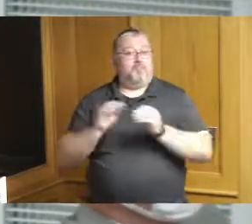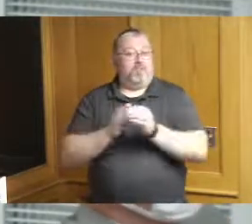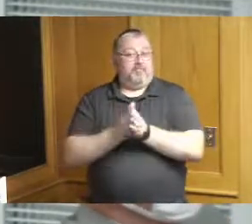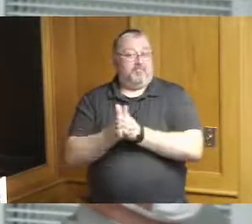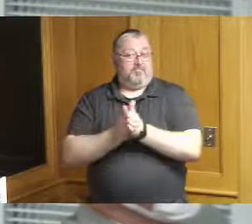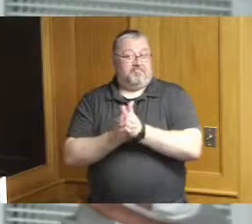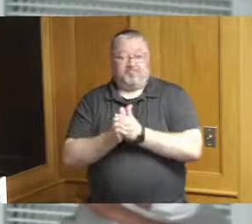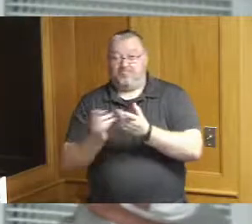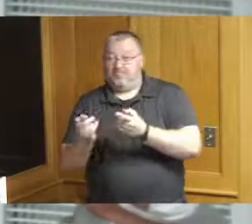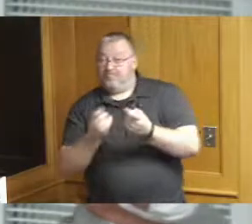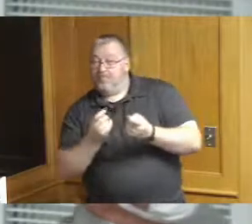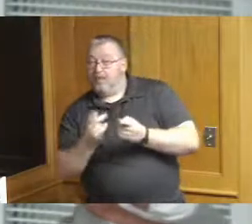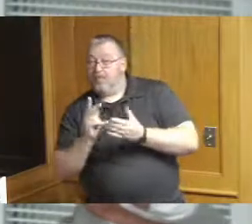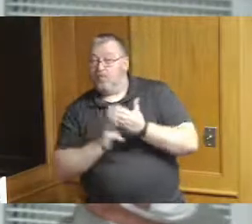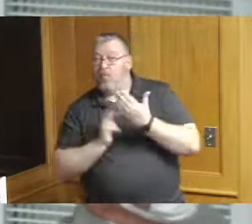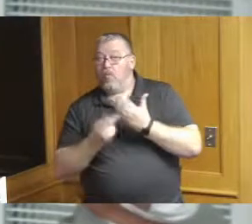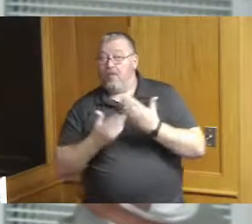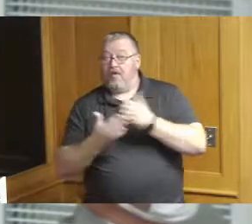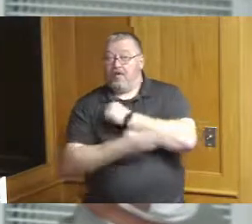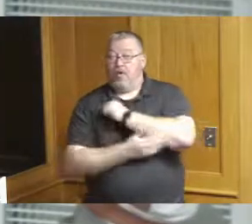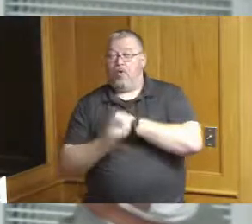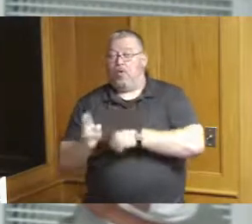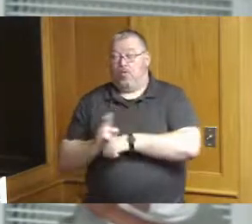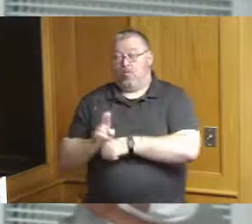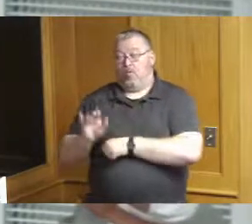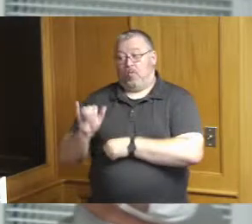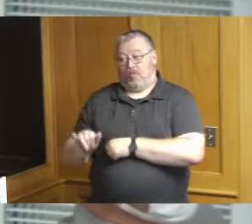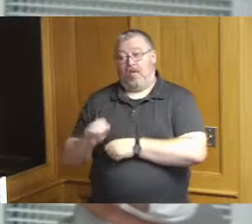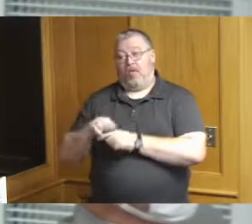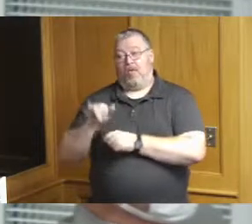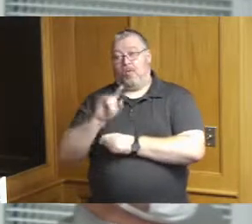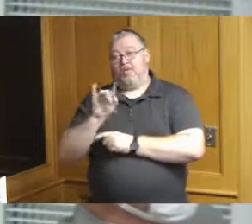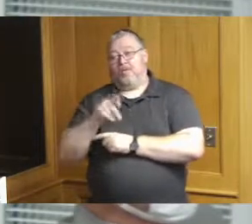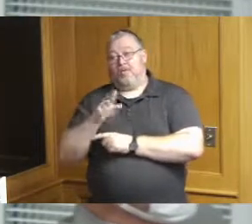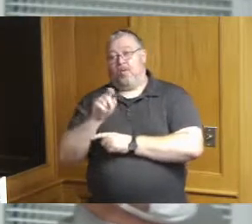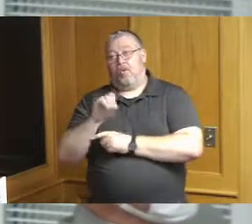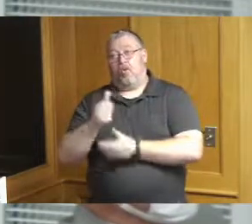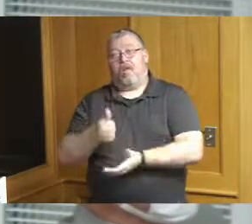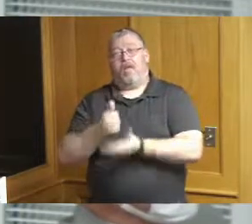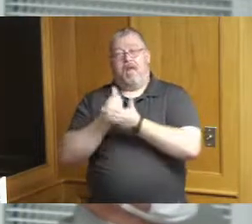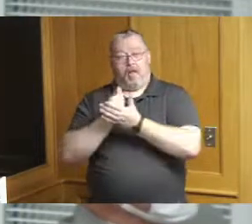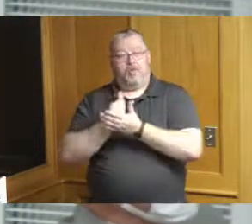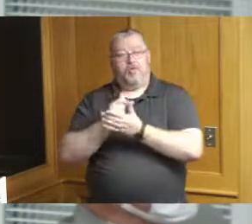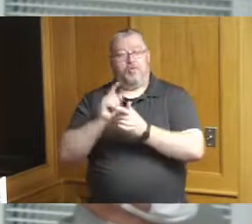within the county and use those in those targeted zip codes to help change some vaccination rates